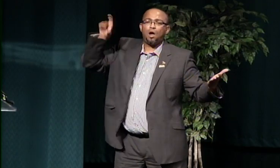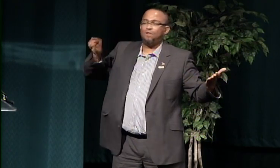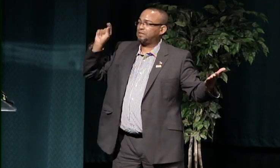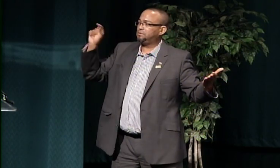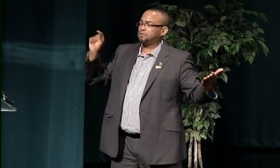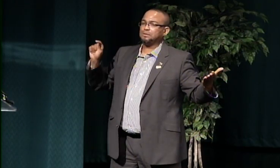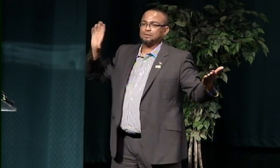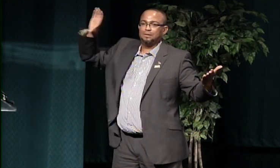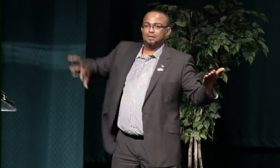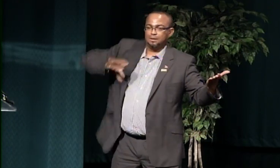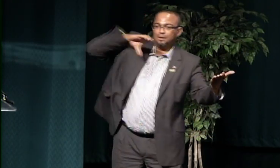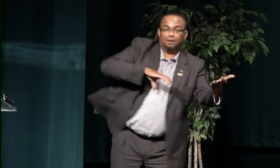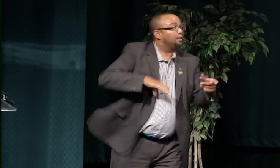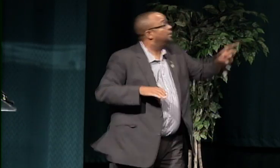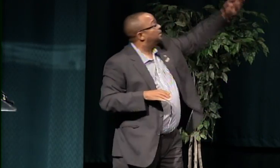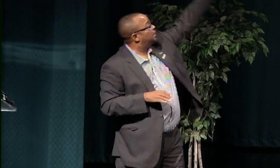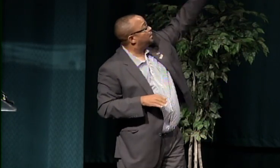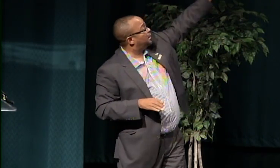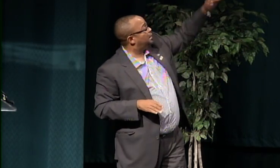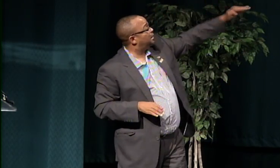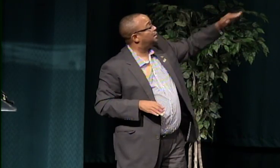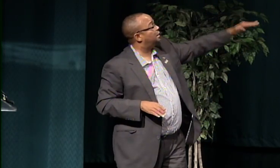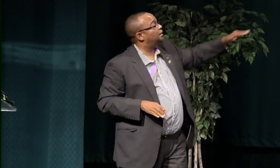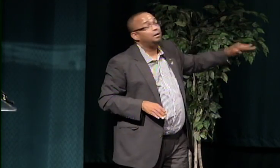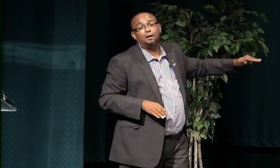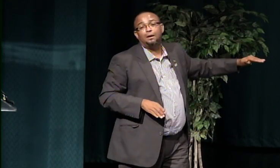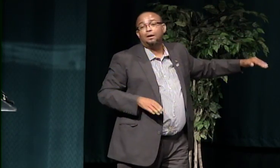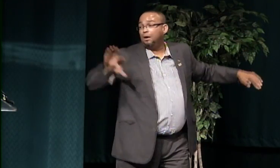We look for issues of equal justice and equal rights.